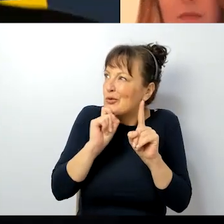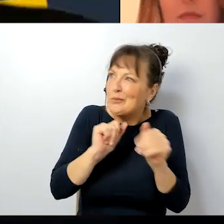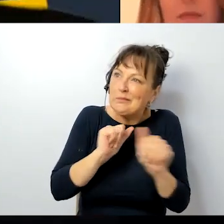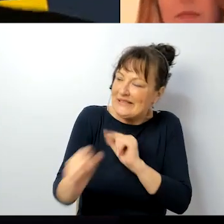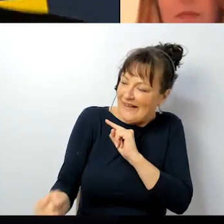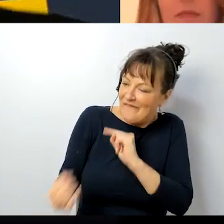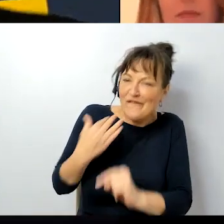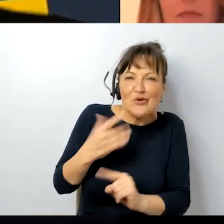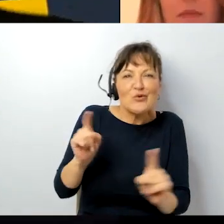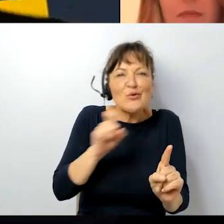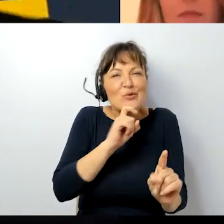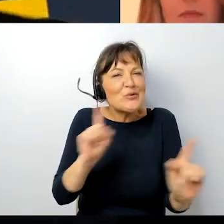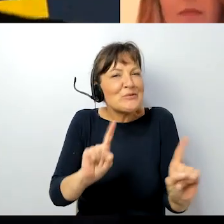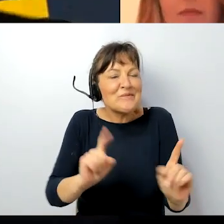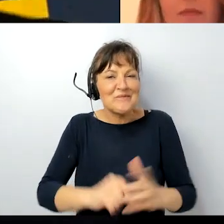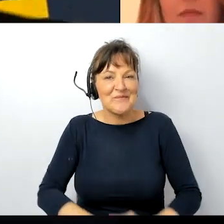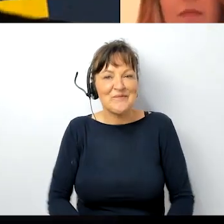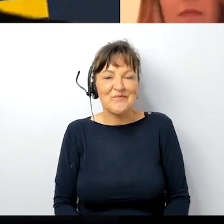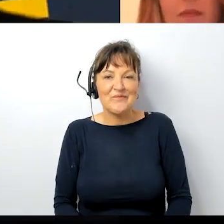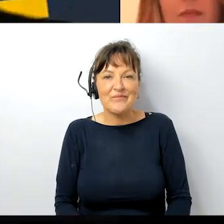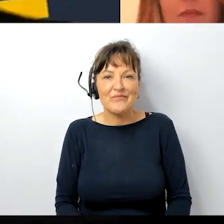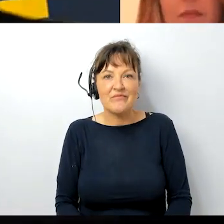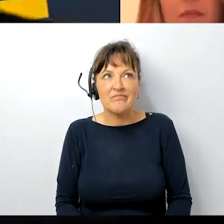about you who's your biggest influence when you were applying for your apprenticeship?